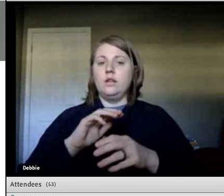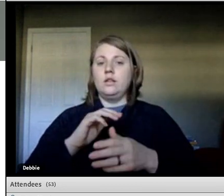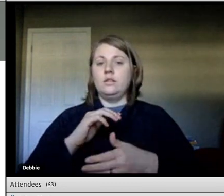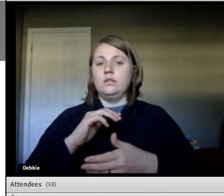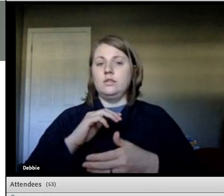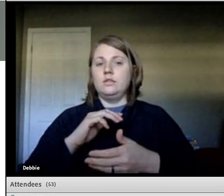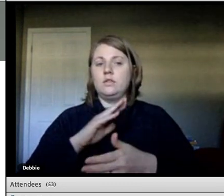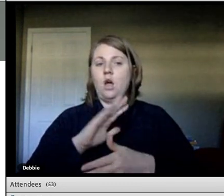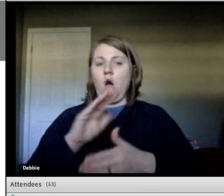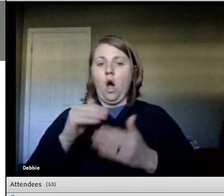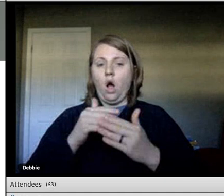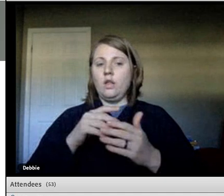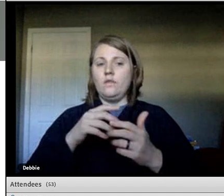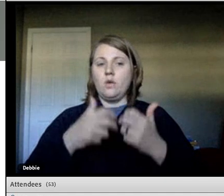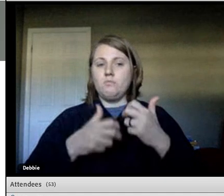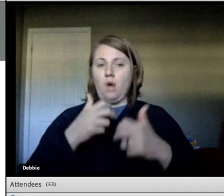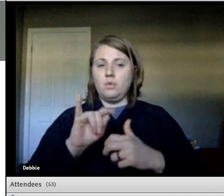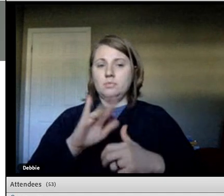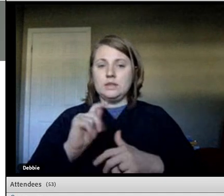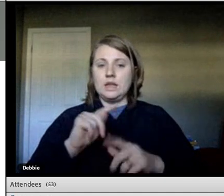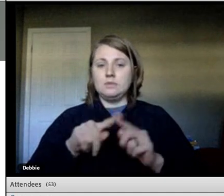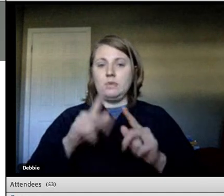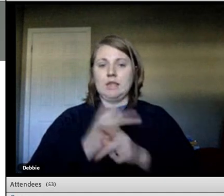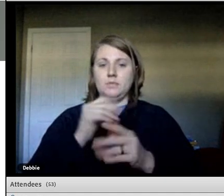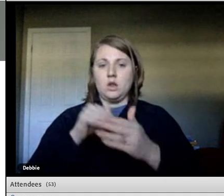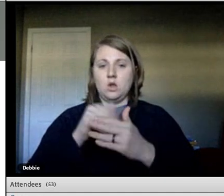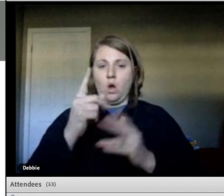You can find out what's going on. You can see if people are not being helped.